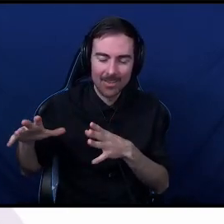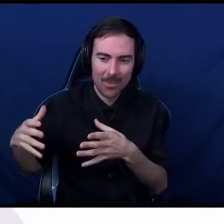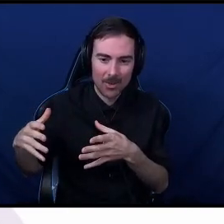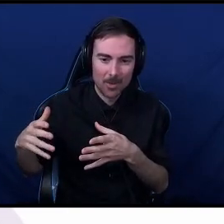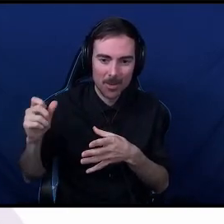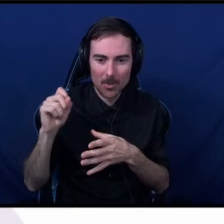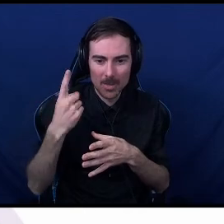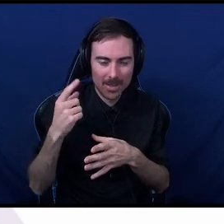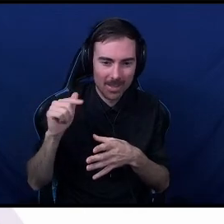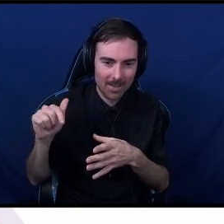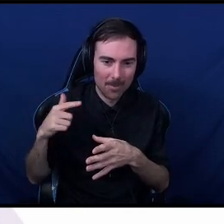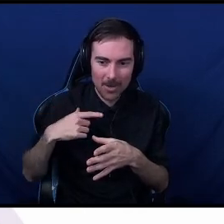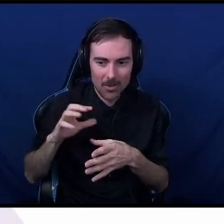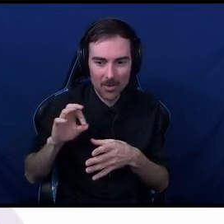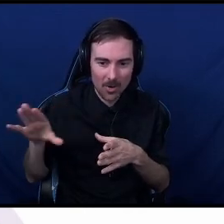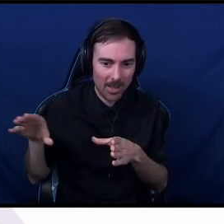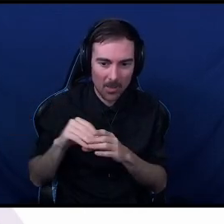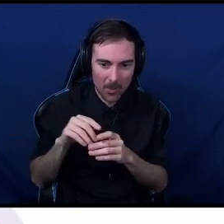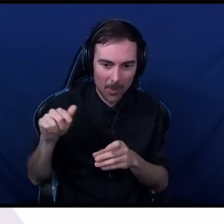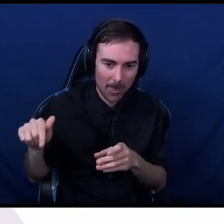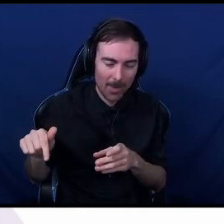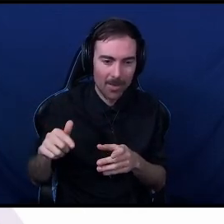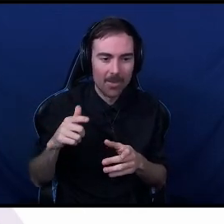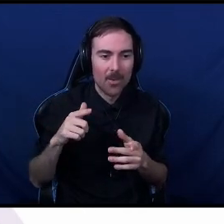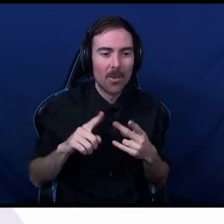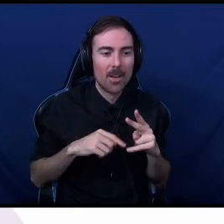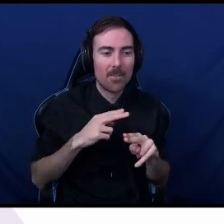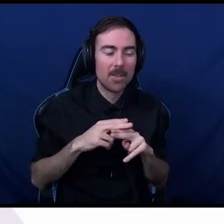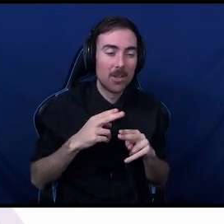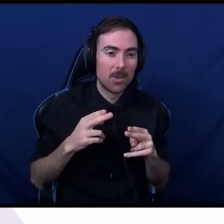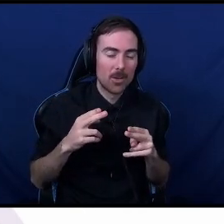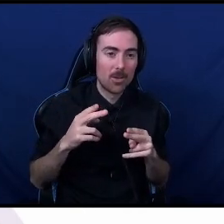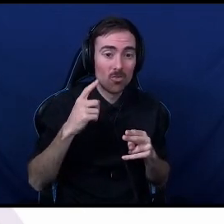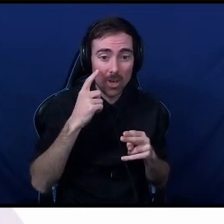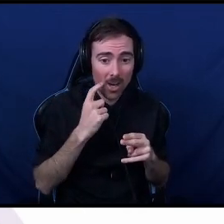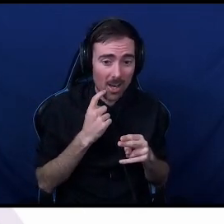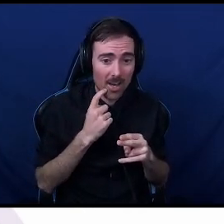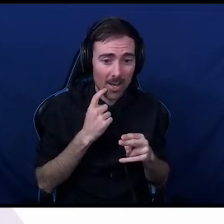If that if if you gave it a while and tried to include it,